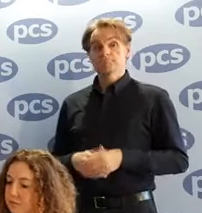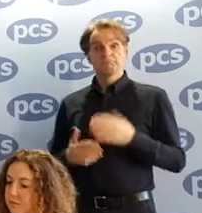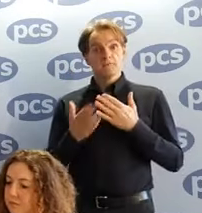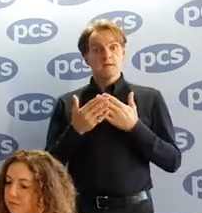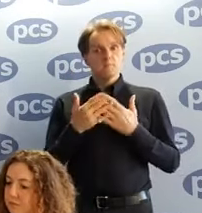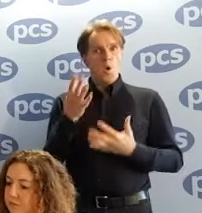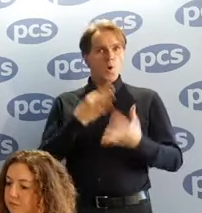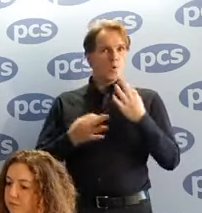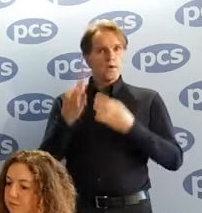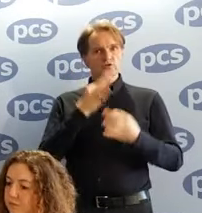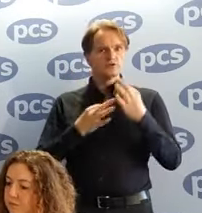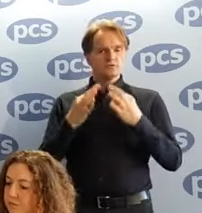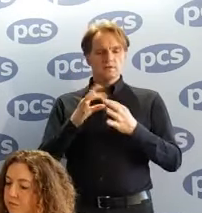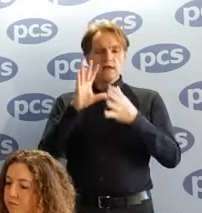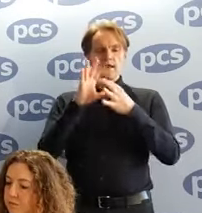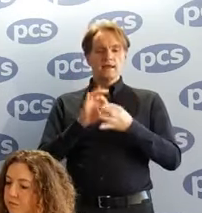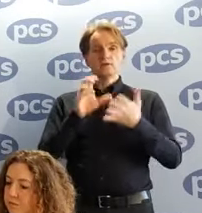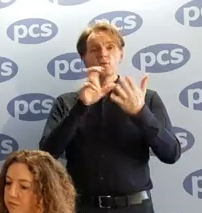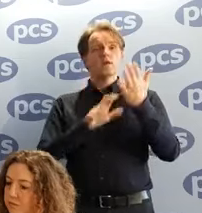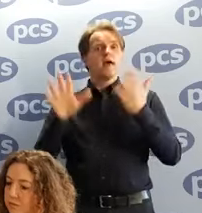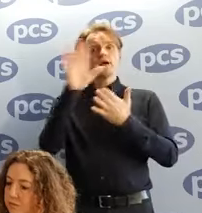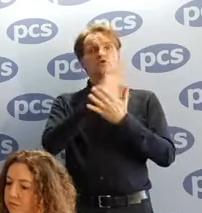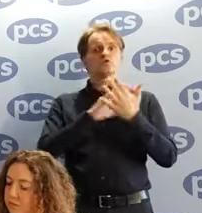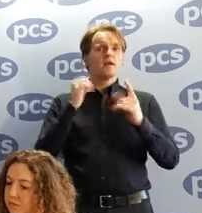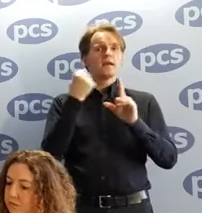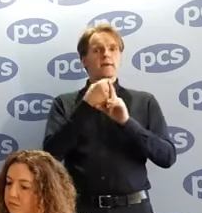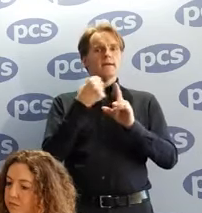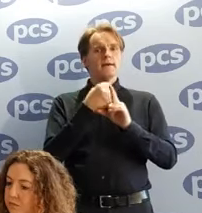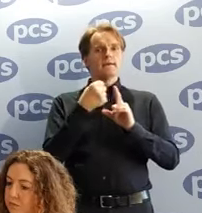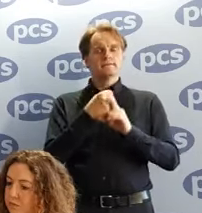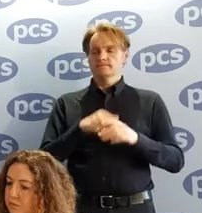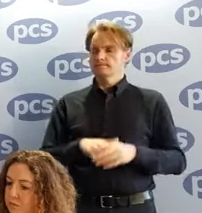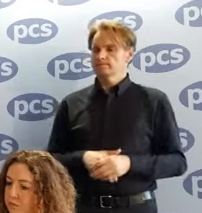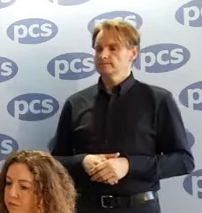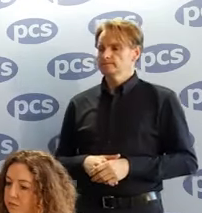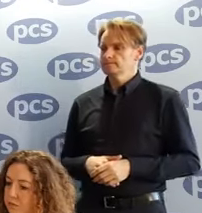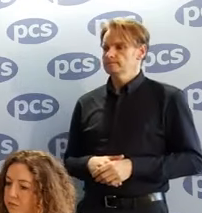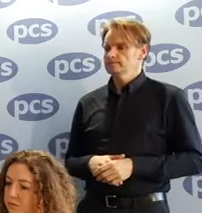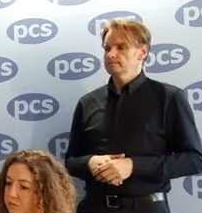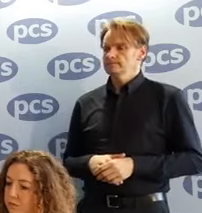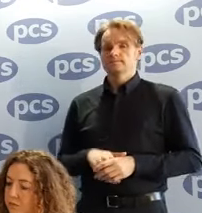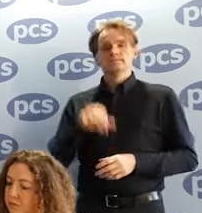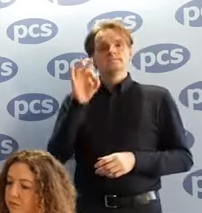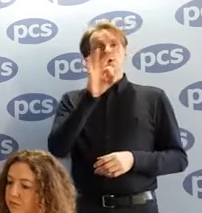around the national campaign so we'll move to those. A question from Simon who